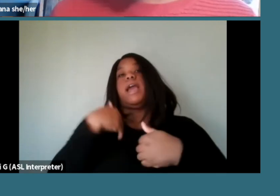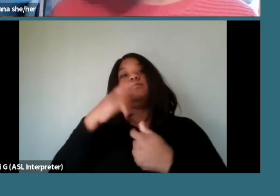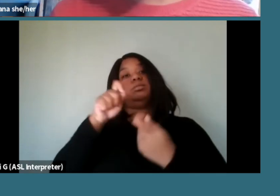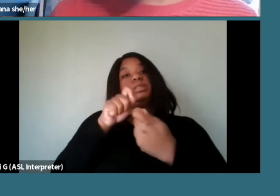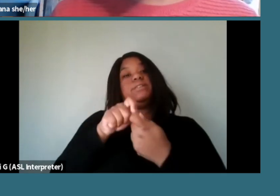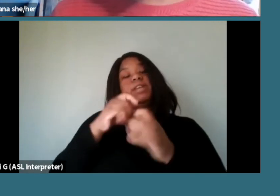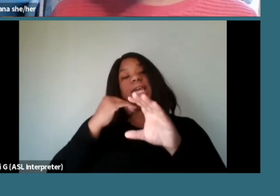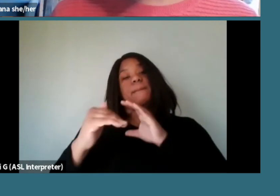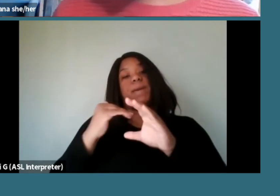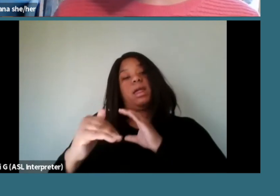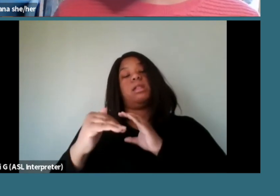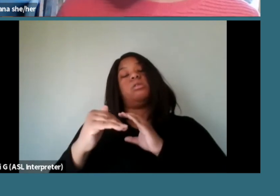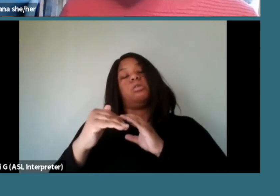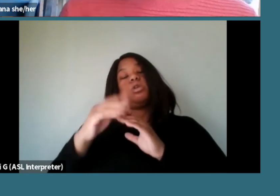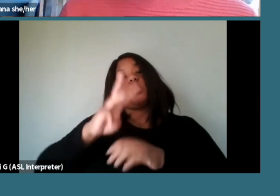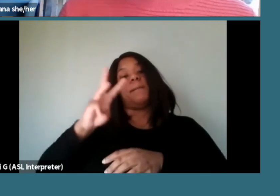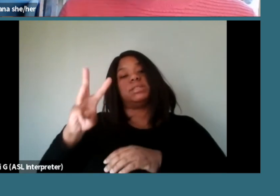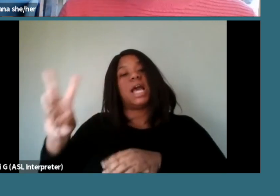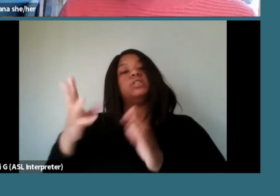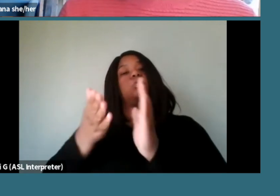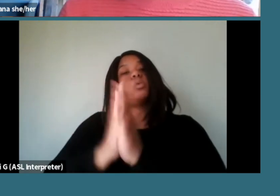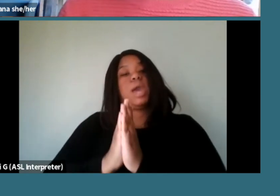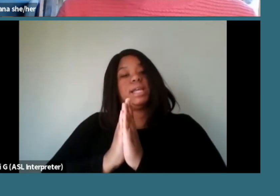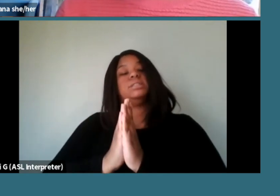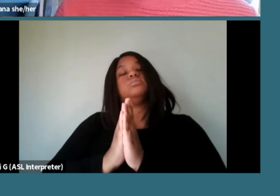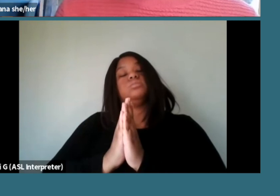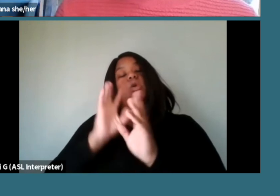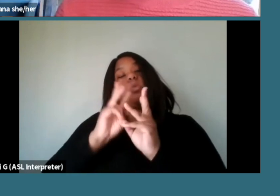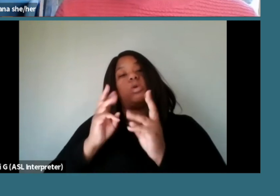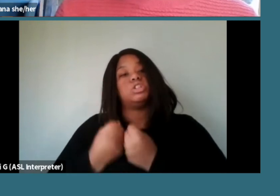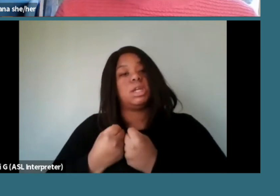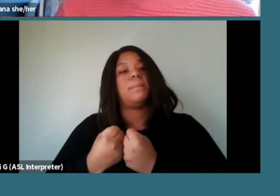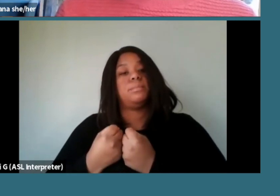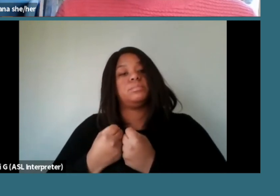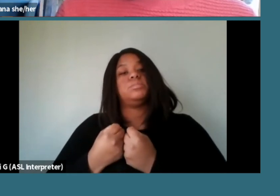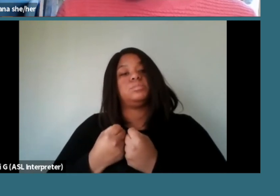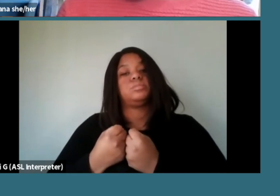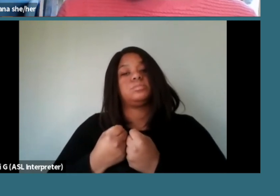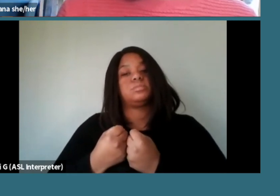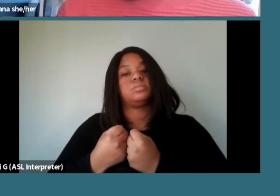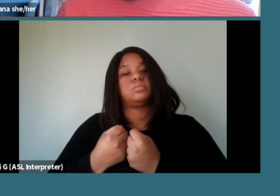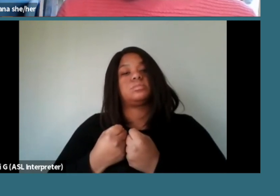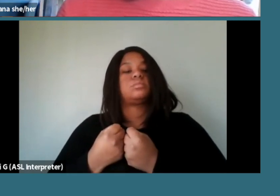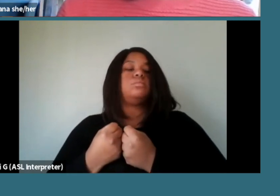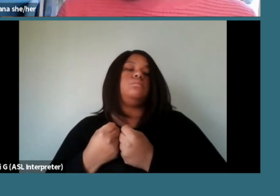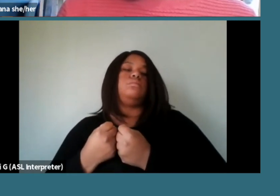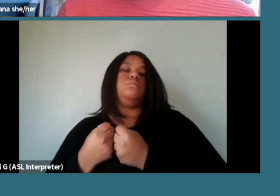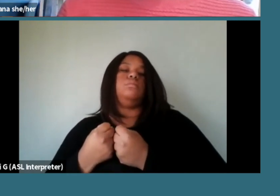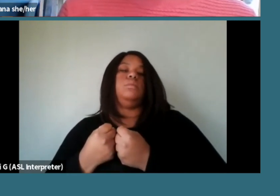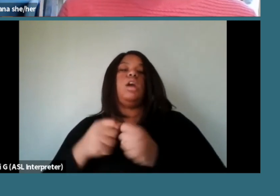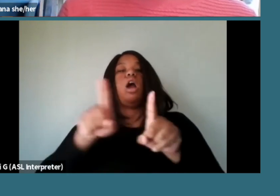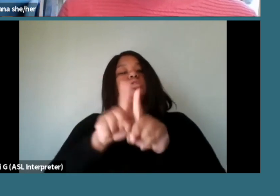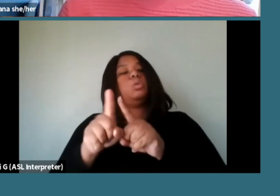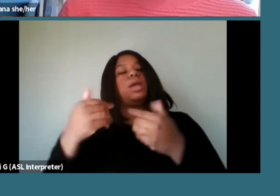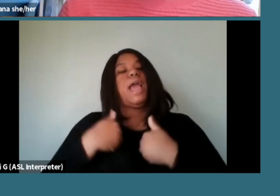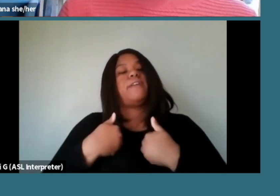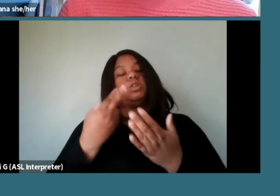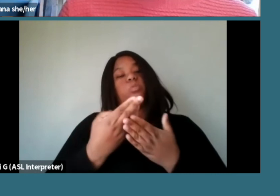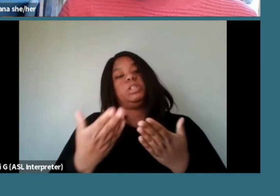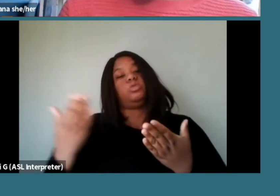website in order to request a workshop and we also have some resources.